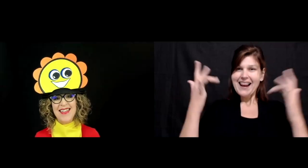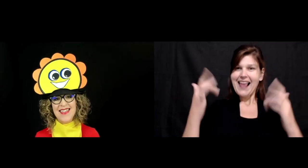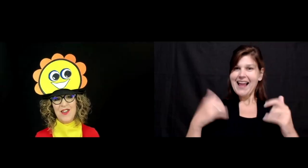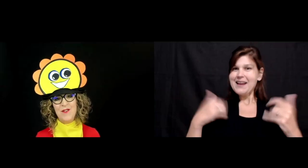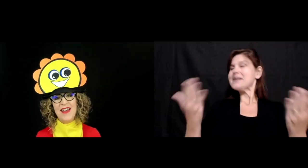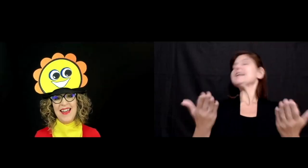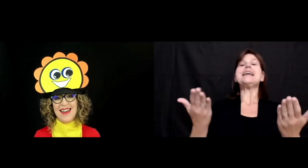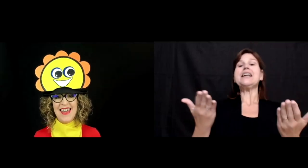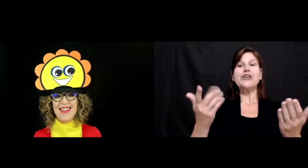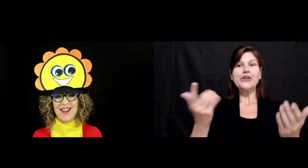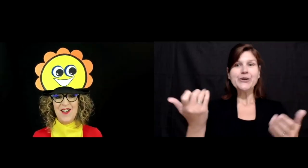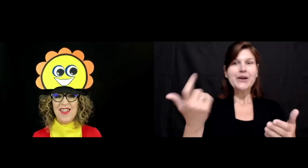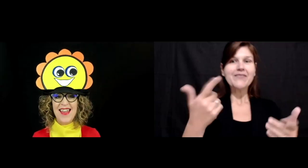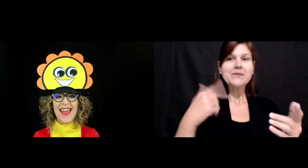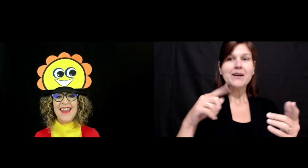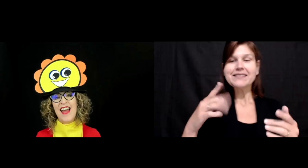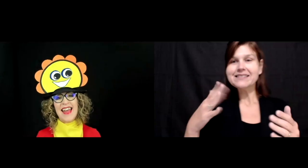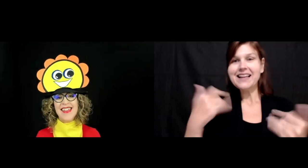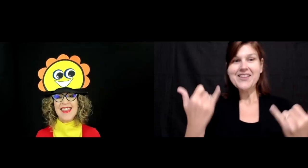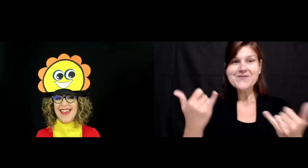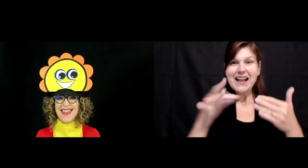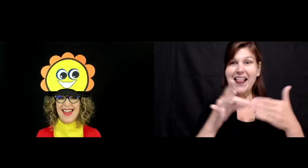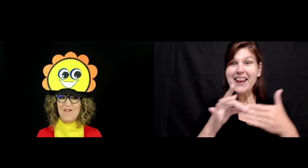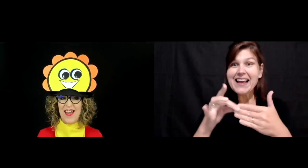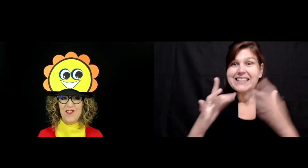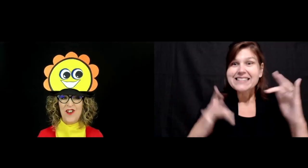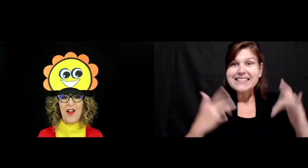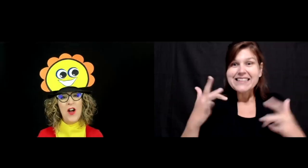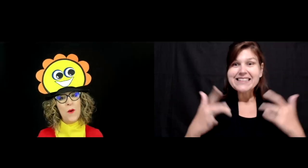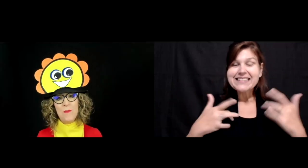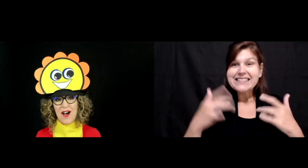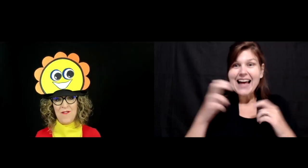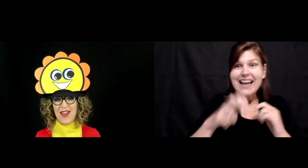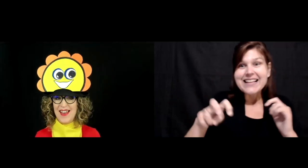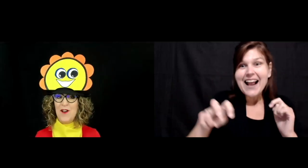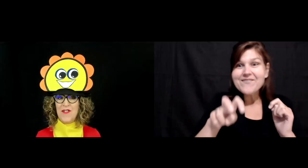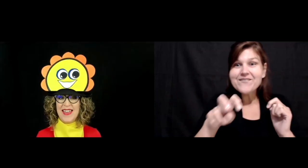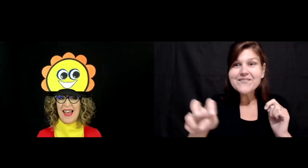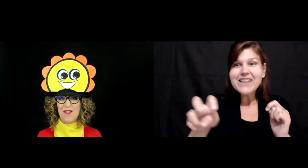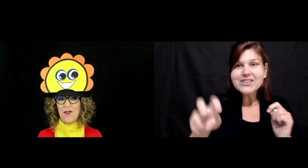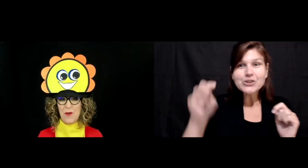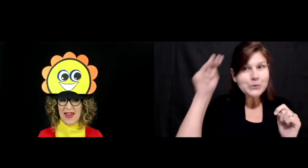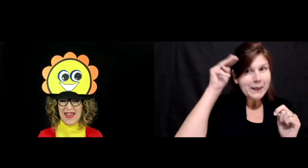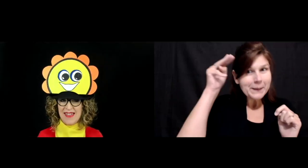and to lead us in an exciting adventure with Marvin over the next few weeks.